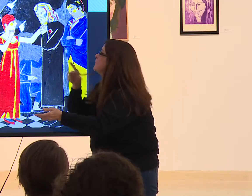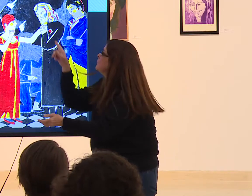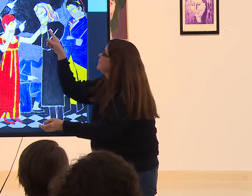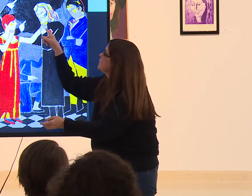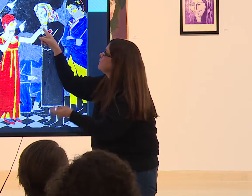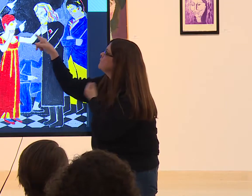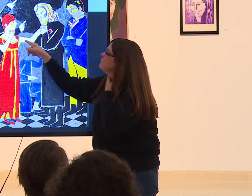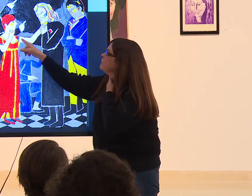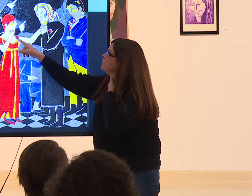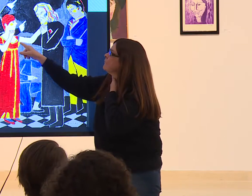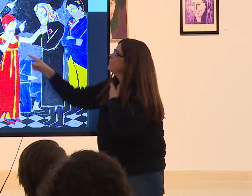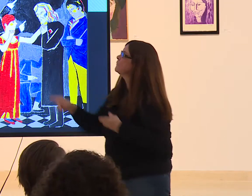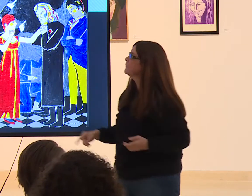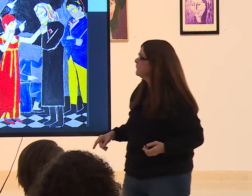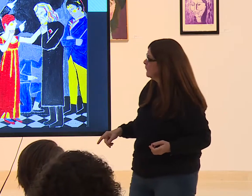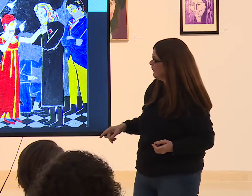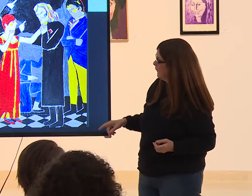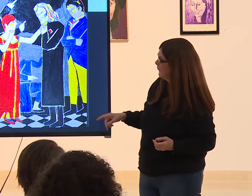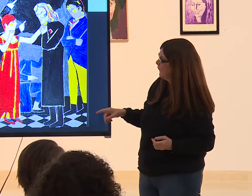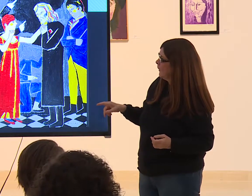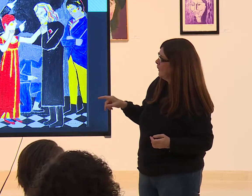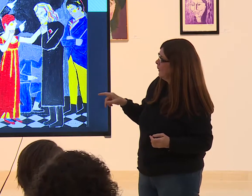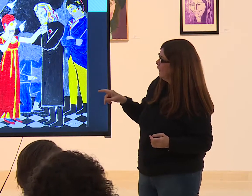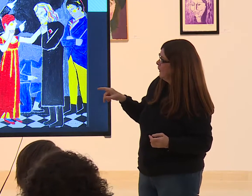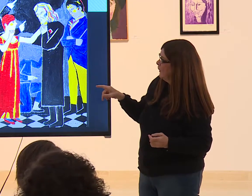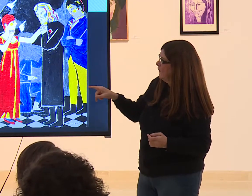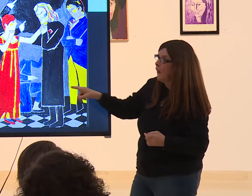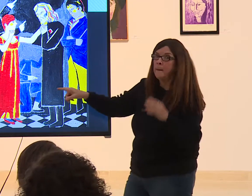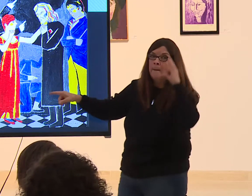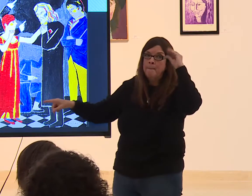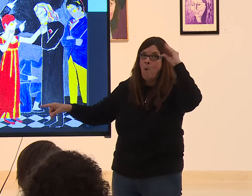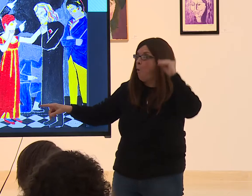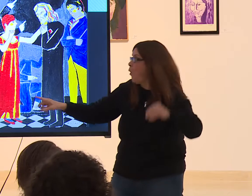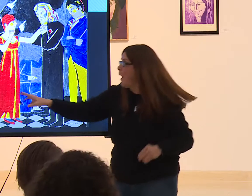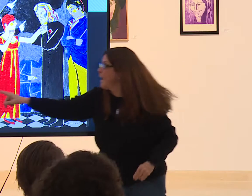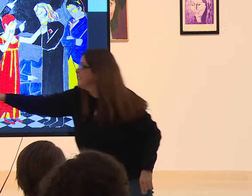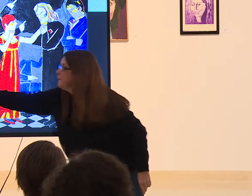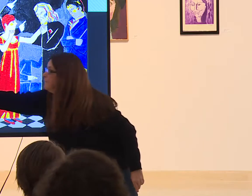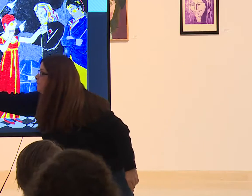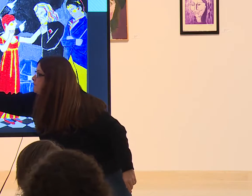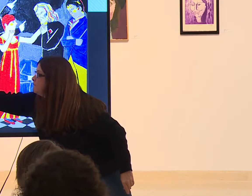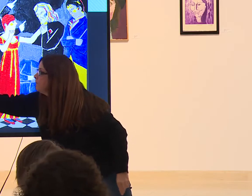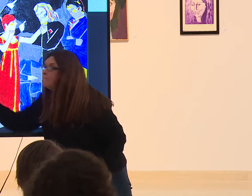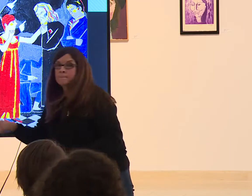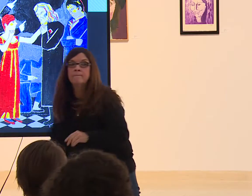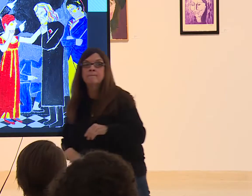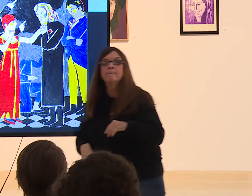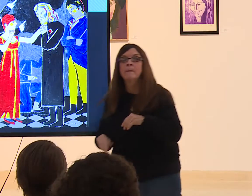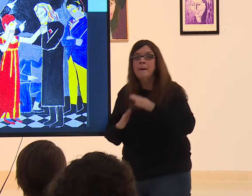this young girl how to speak, like the boy in this painting.